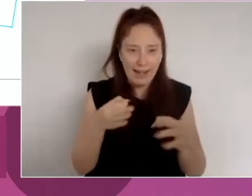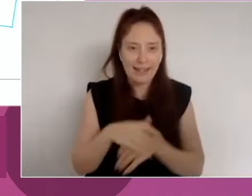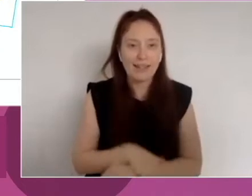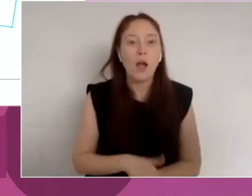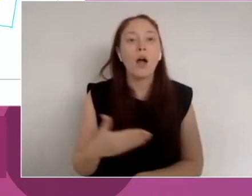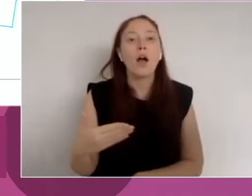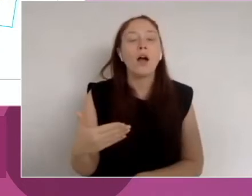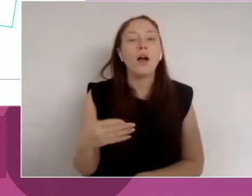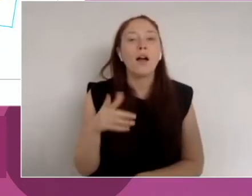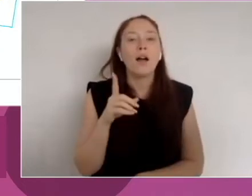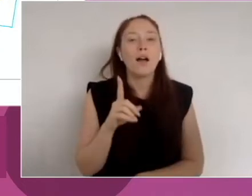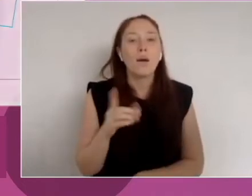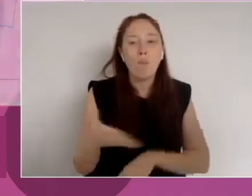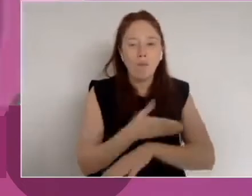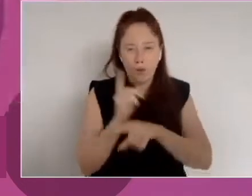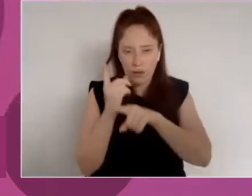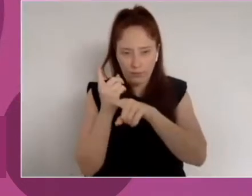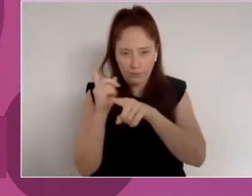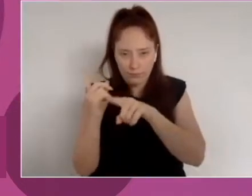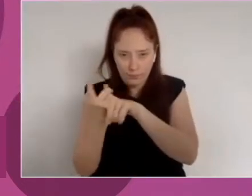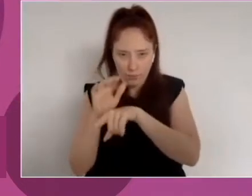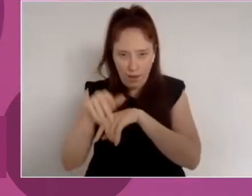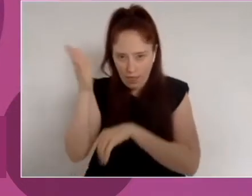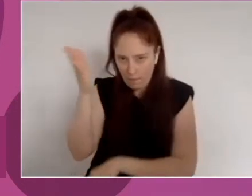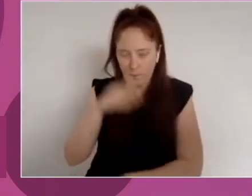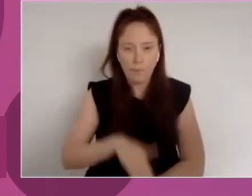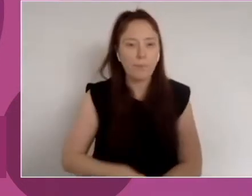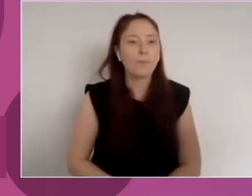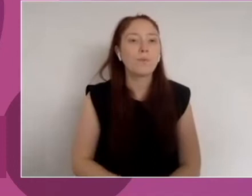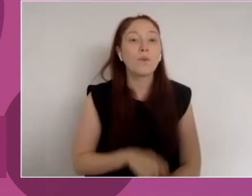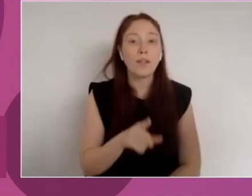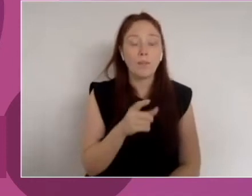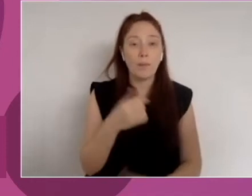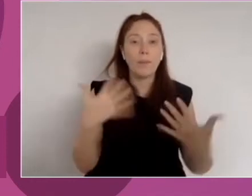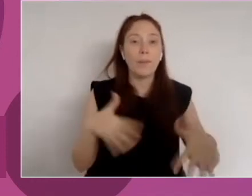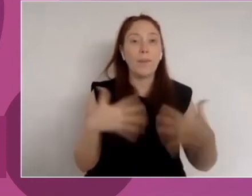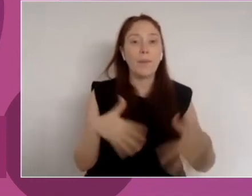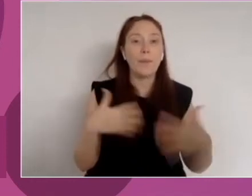there has been another very significant development that has just emerged at